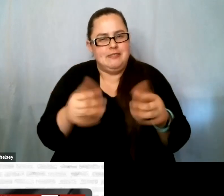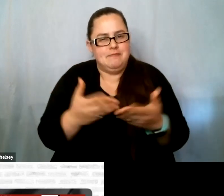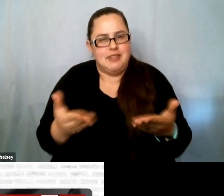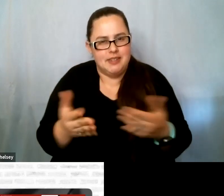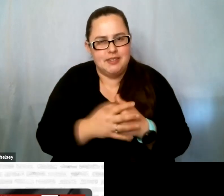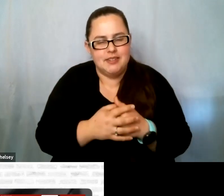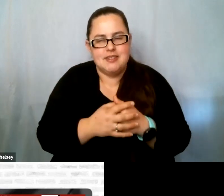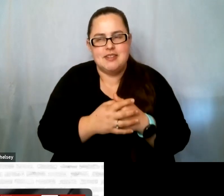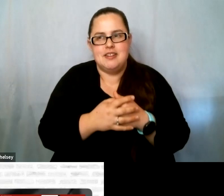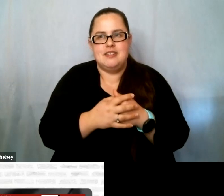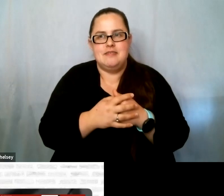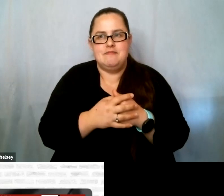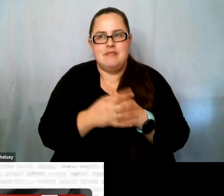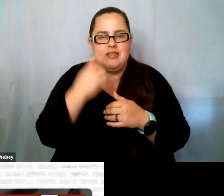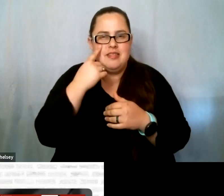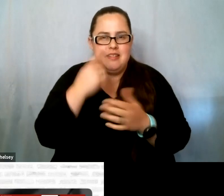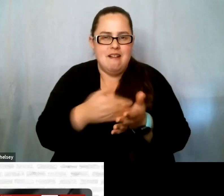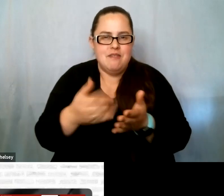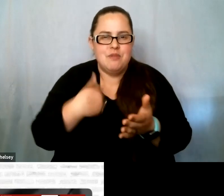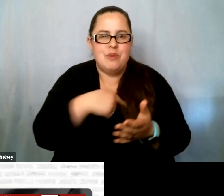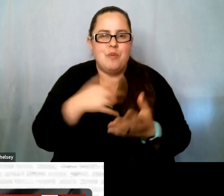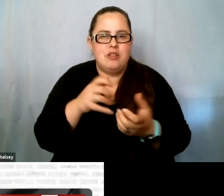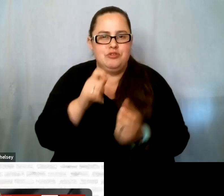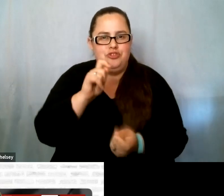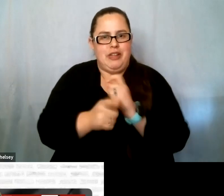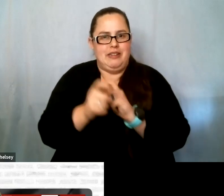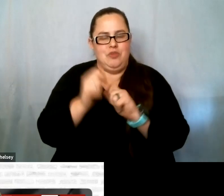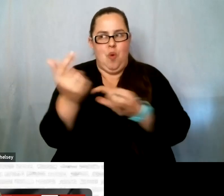I think a lot of times, we want to want to change everybody's mind, everybody, every